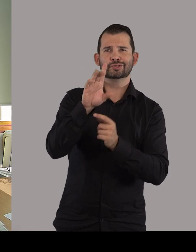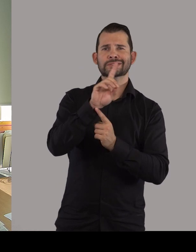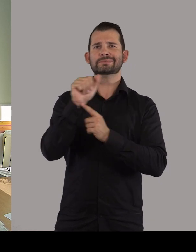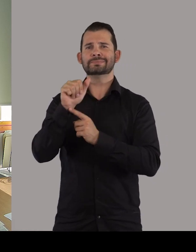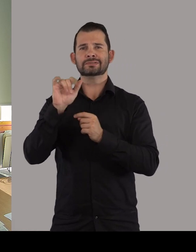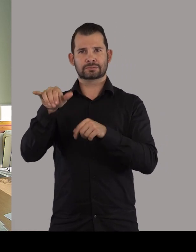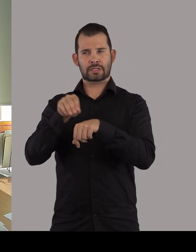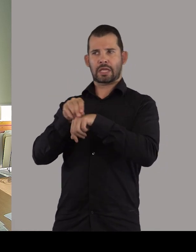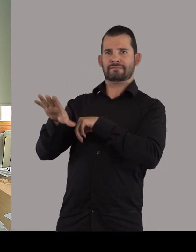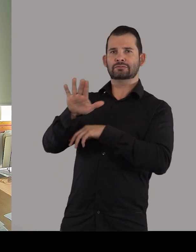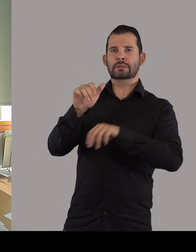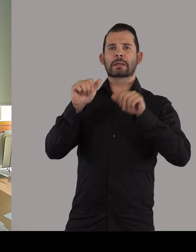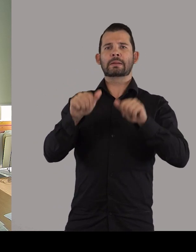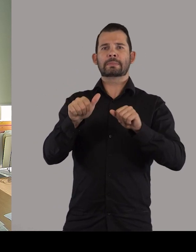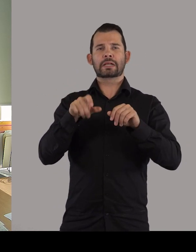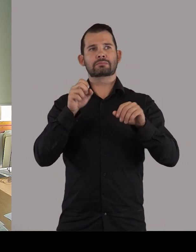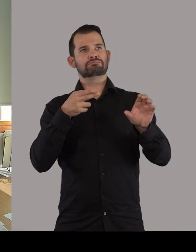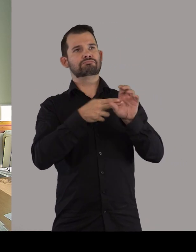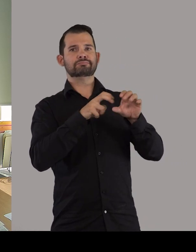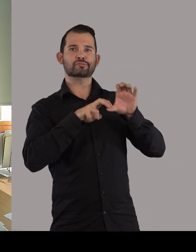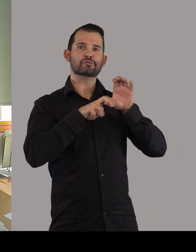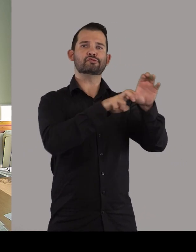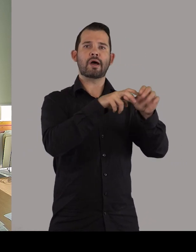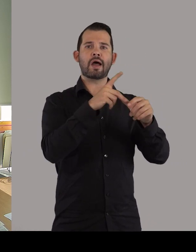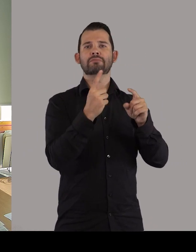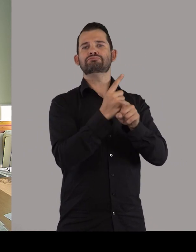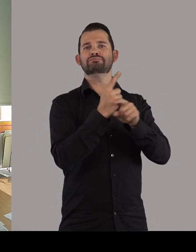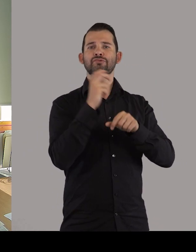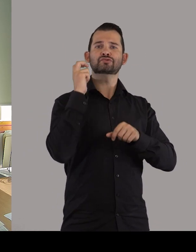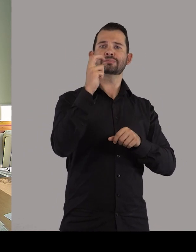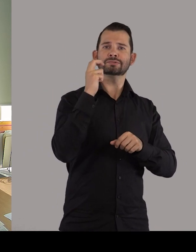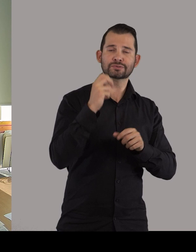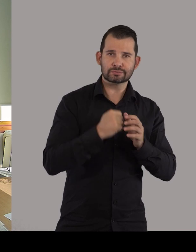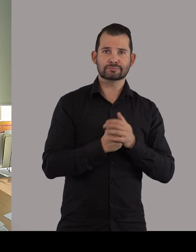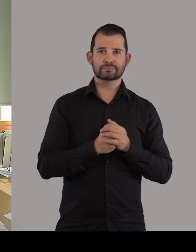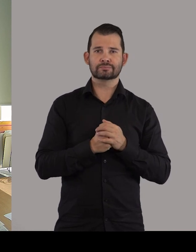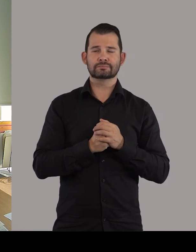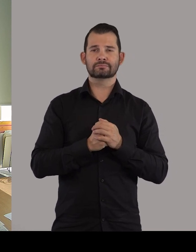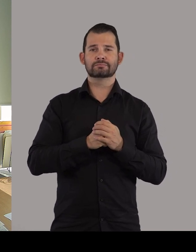you to list your disabilities that affect your ability to ride conventional transportation.